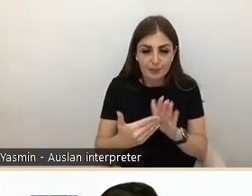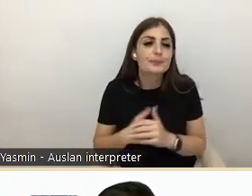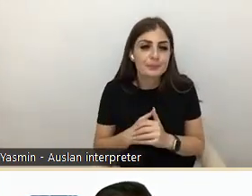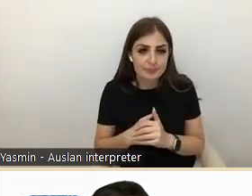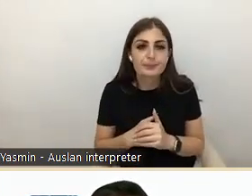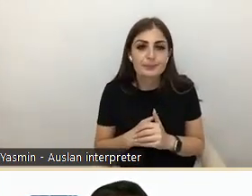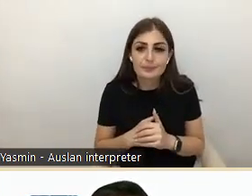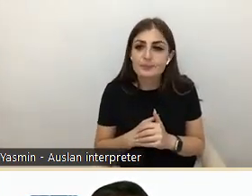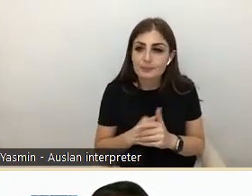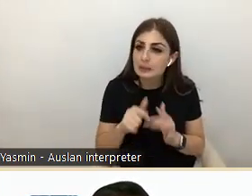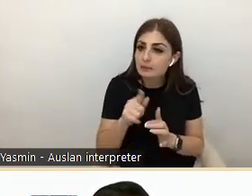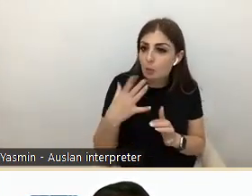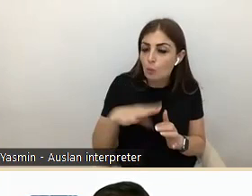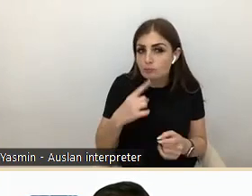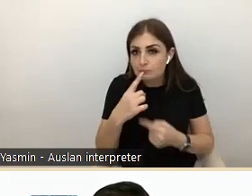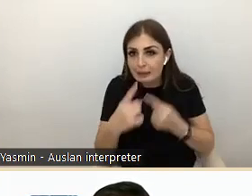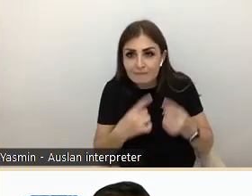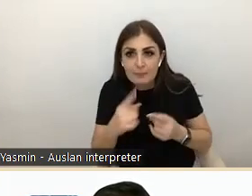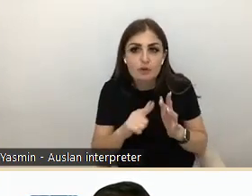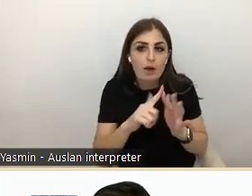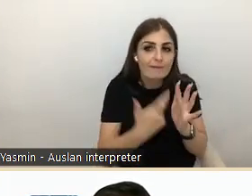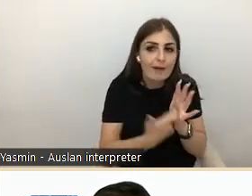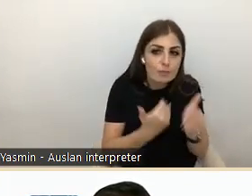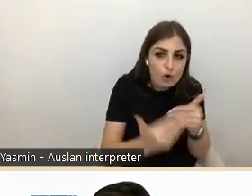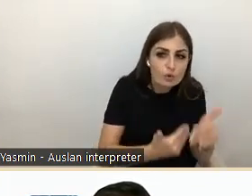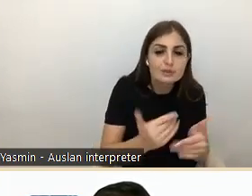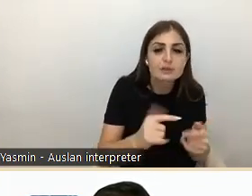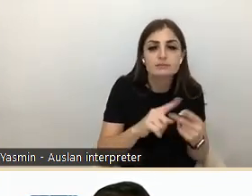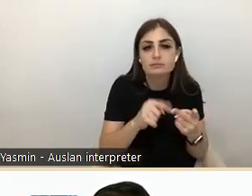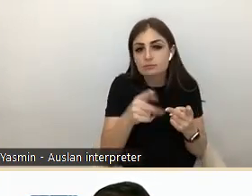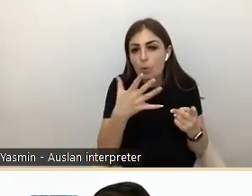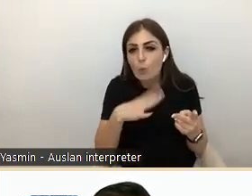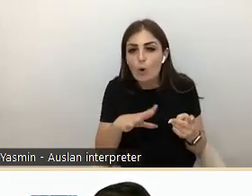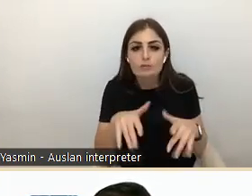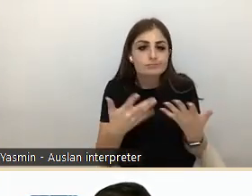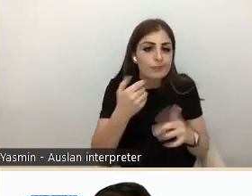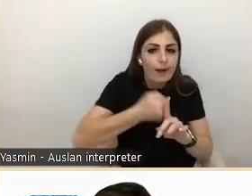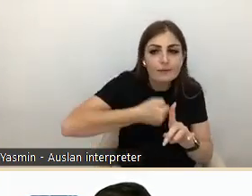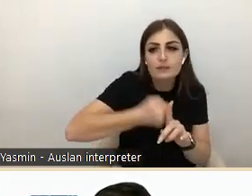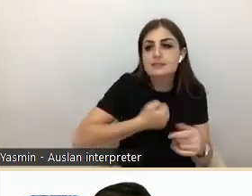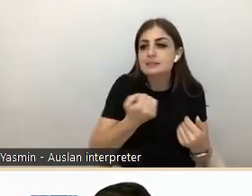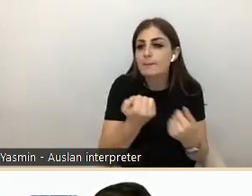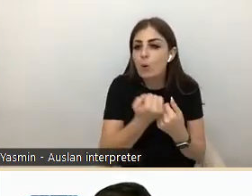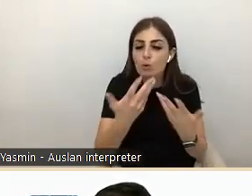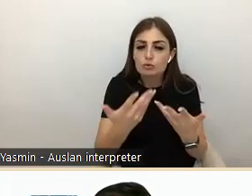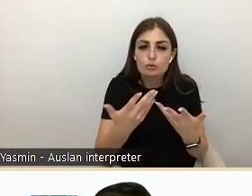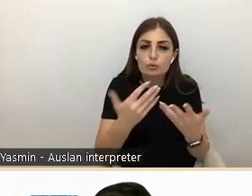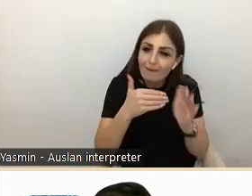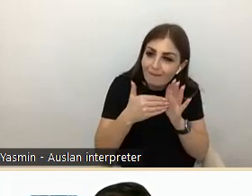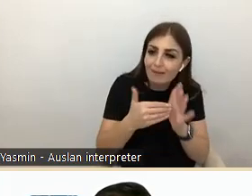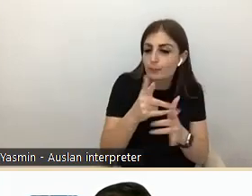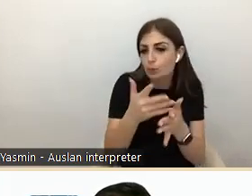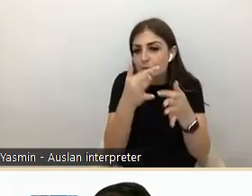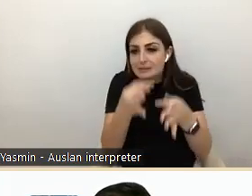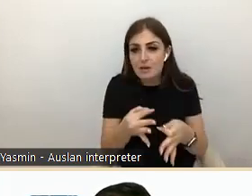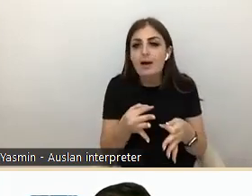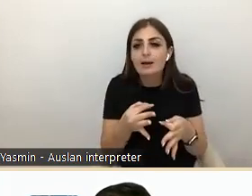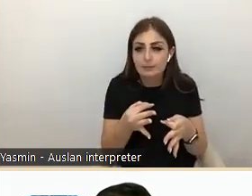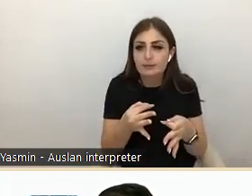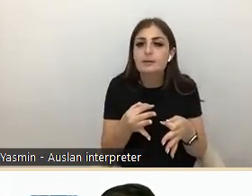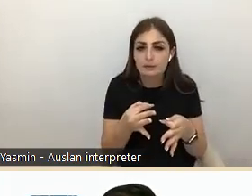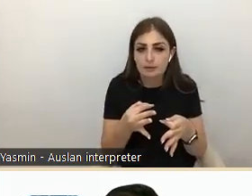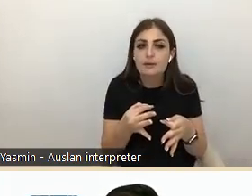If you want information about the IER process, if you want advocacy support to help you decide